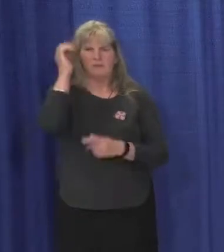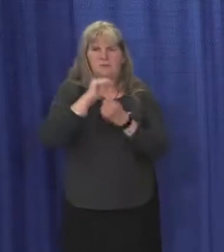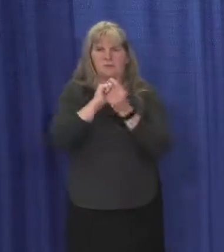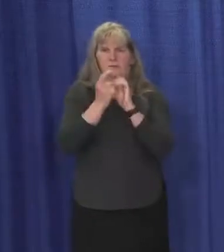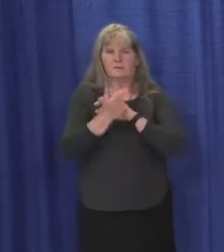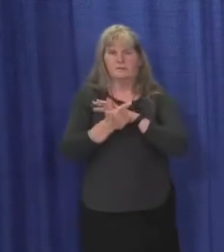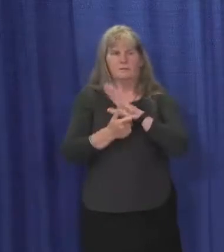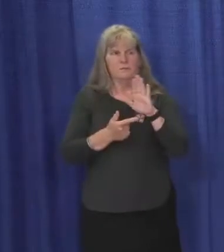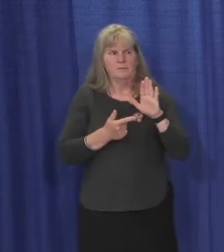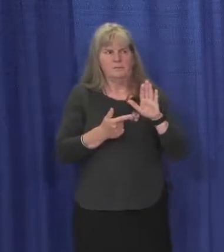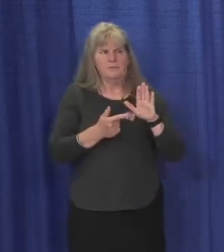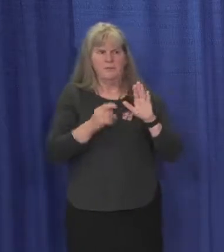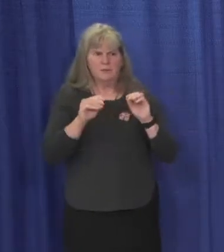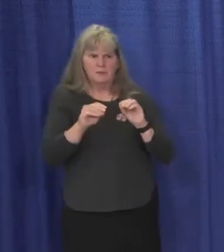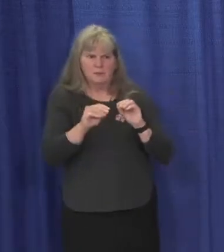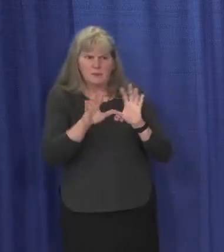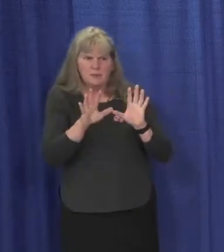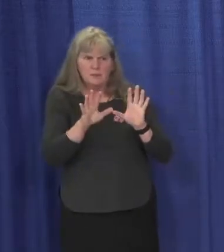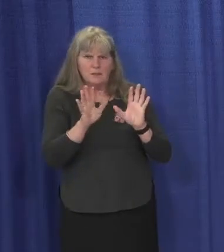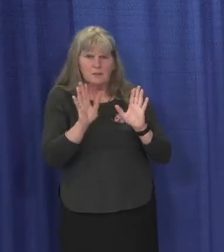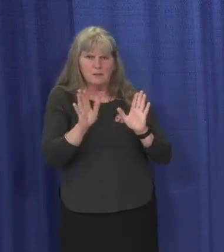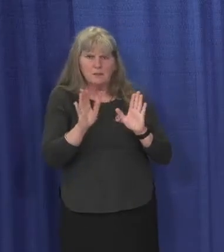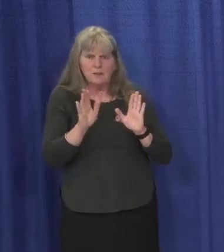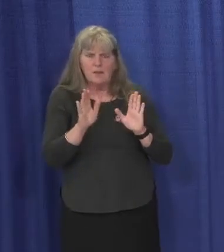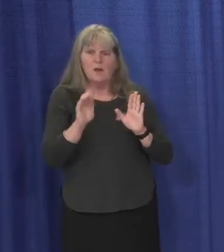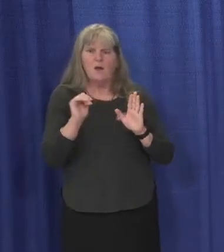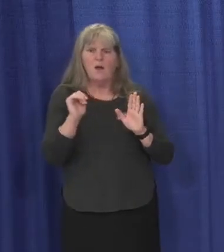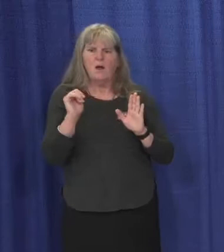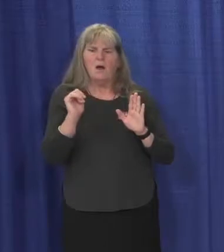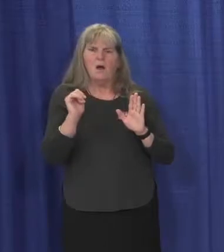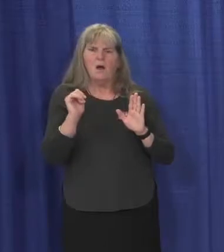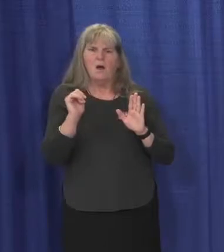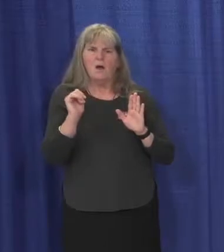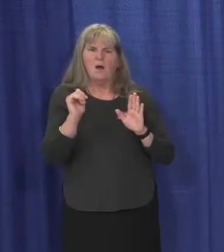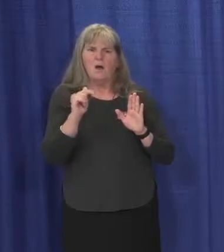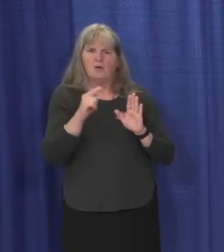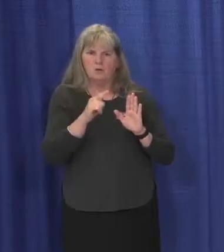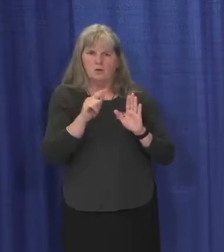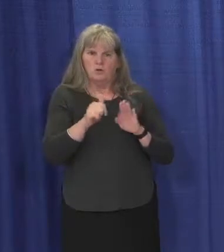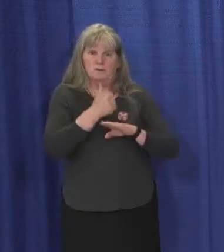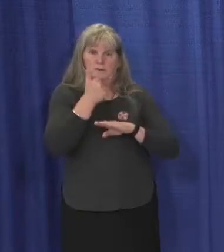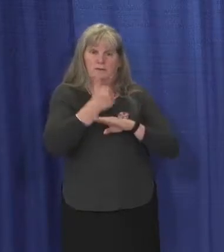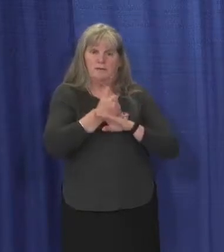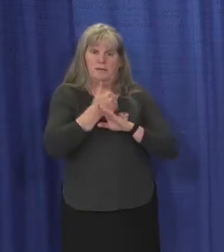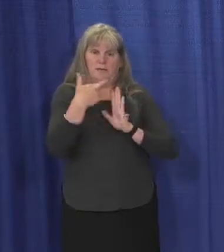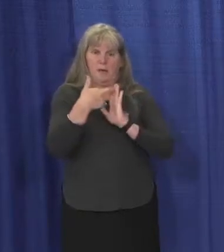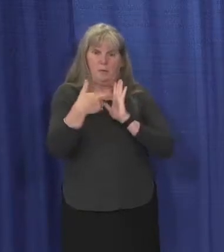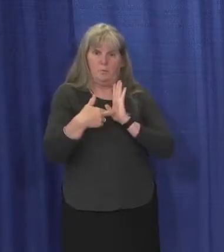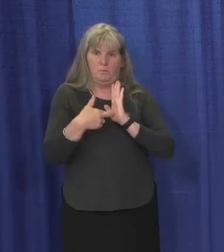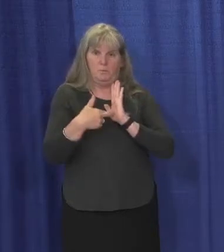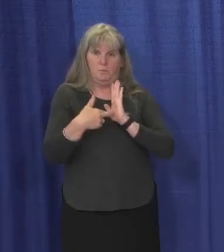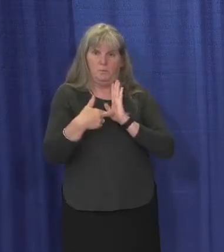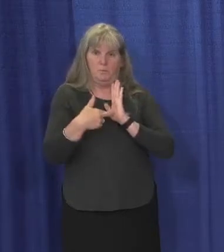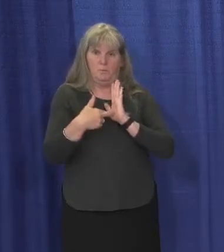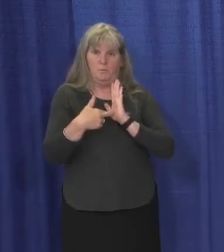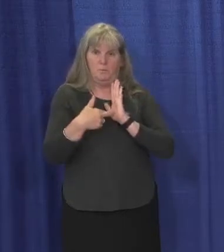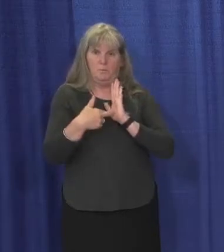Andre: Just to be absolutely clear do all the measures that you have in place